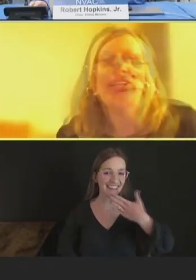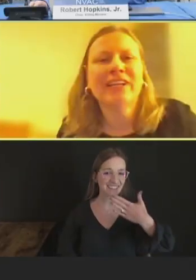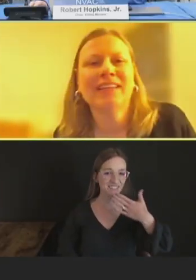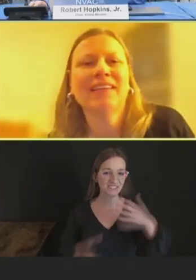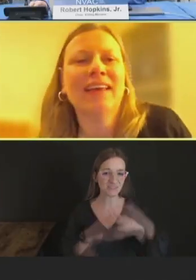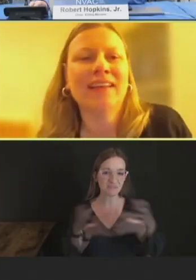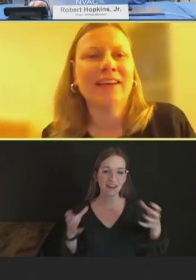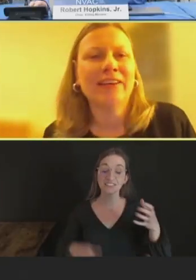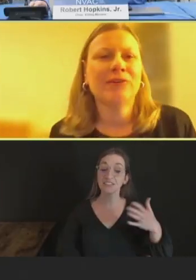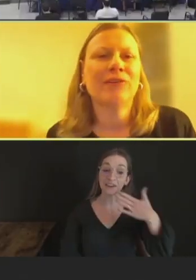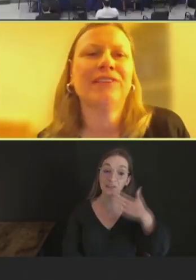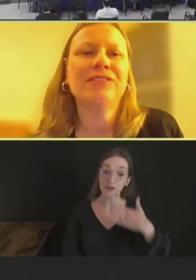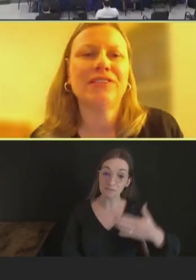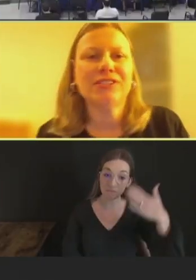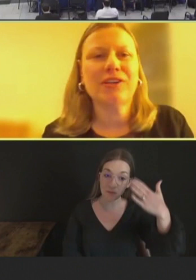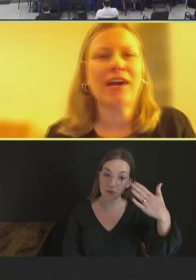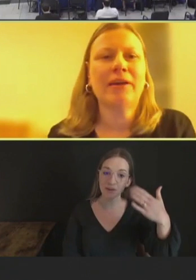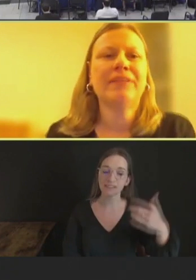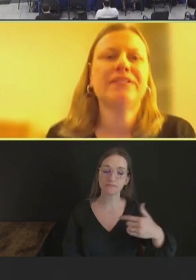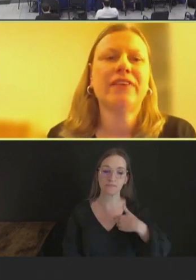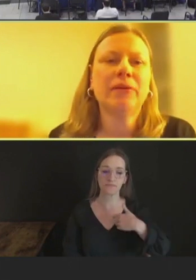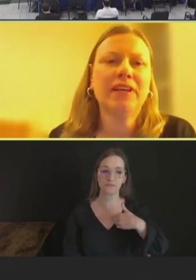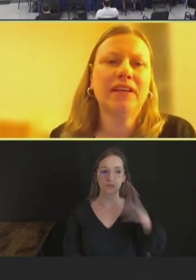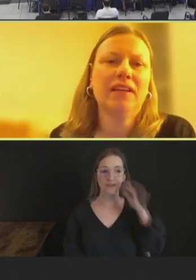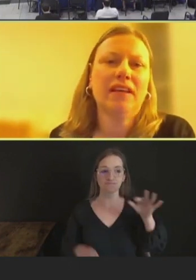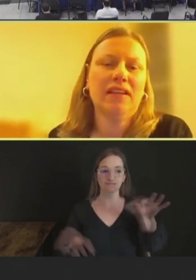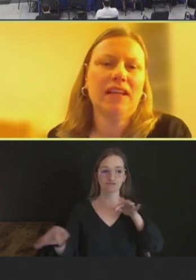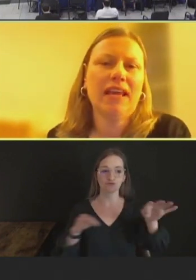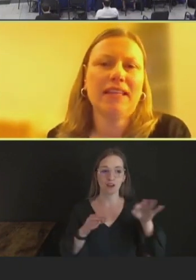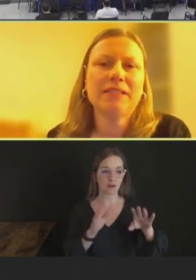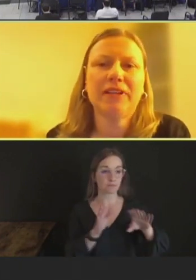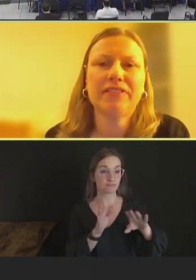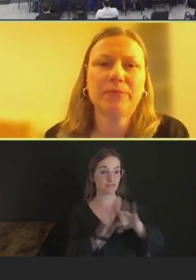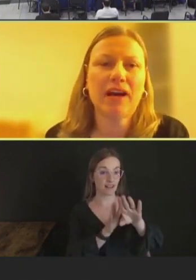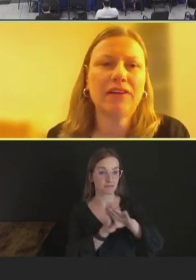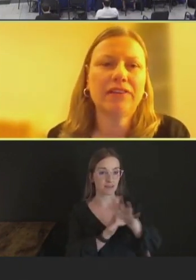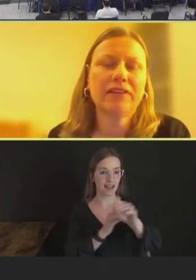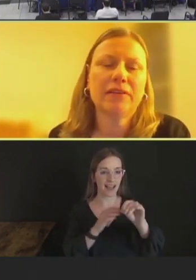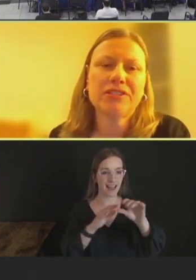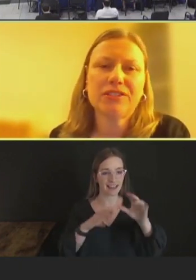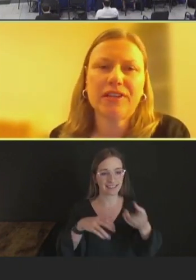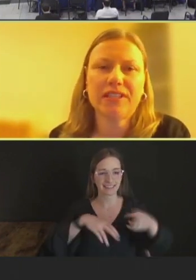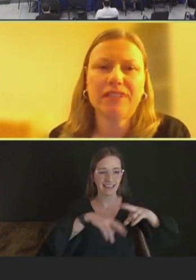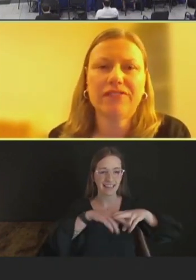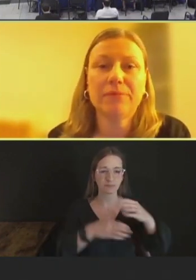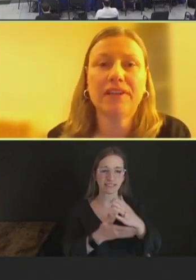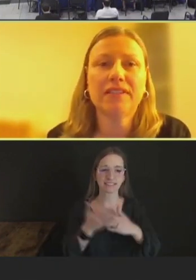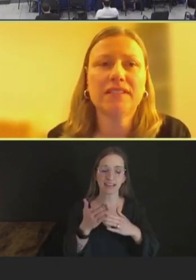And I am going to describe the development and enhancement of some algorithms to identify